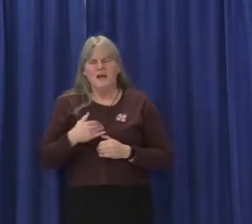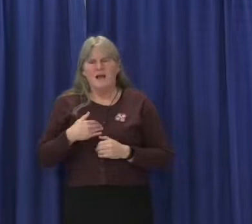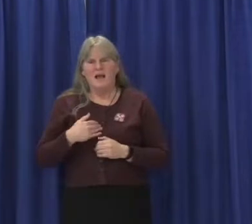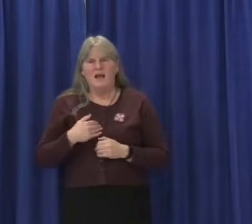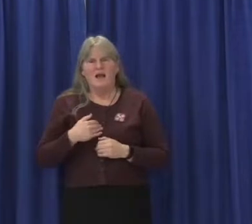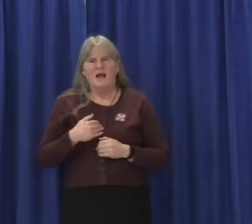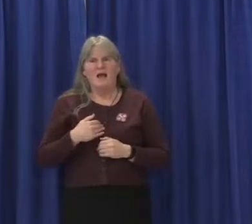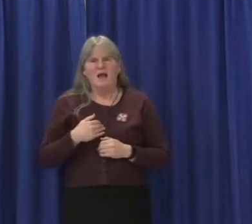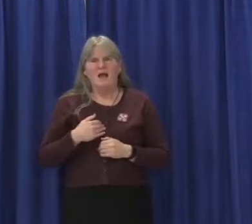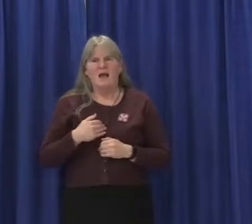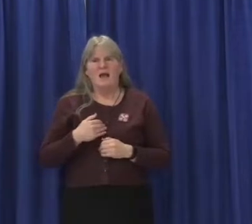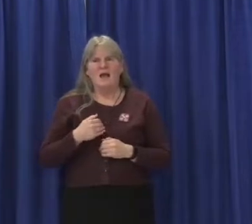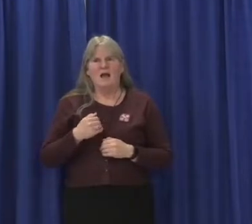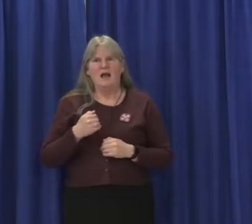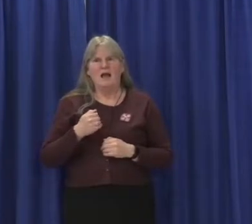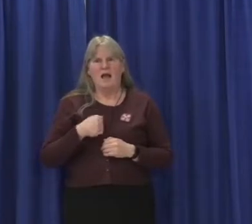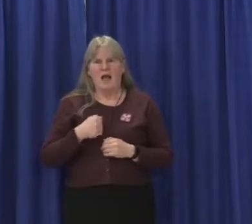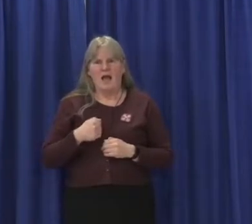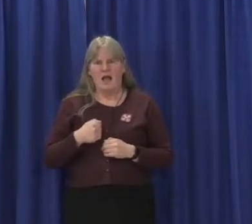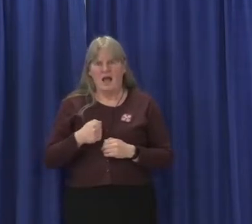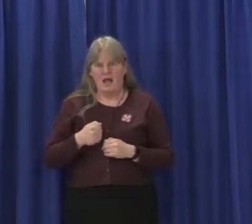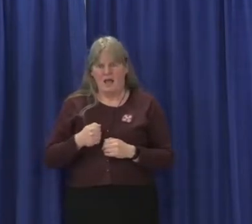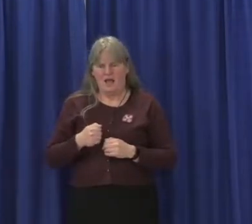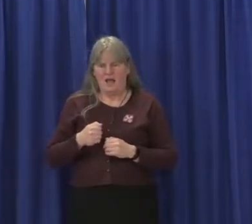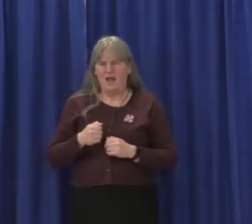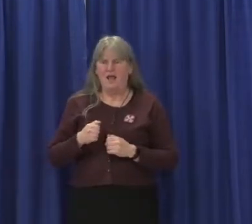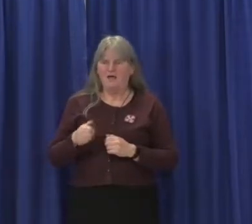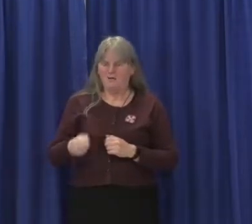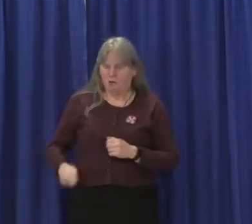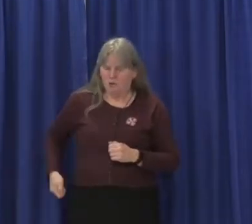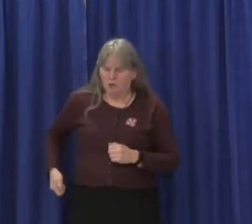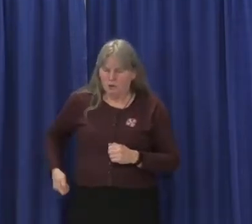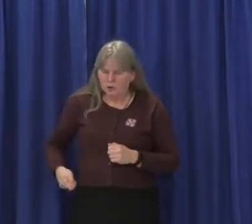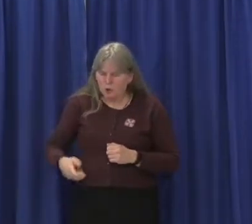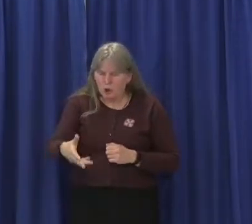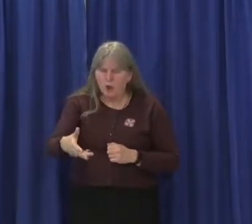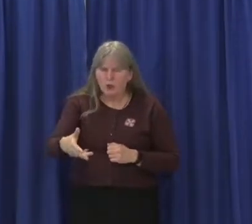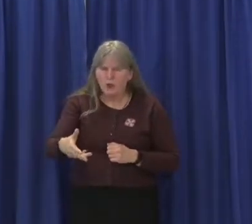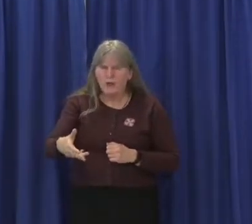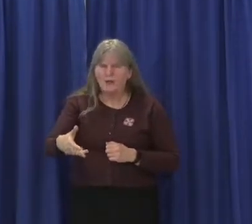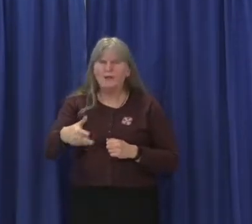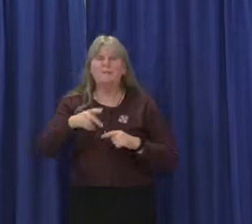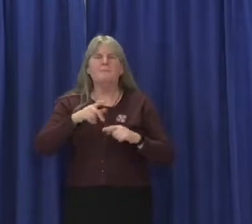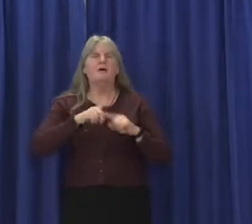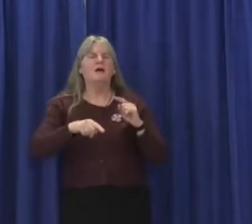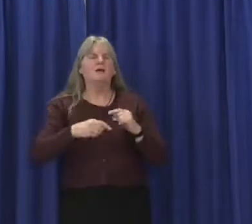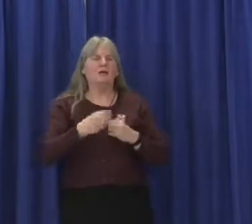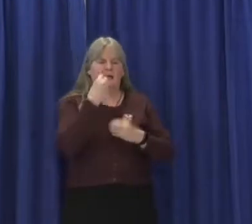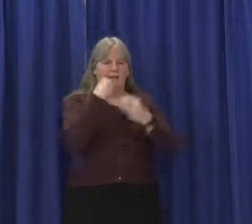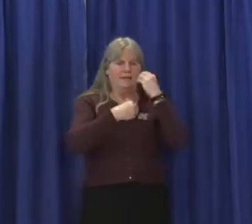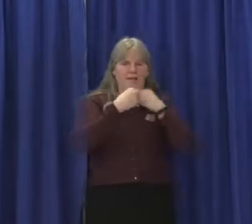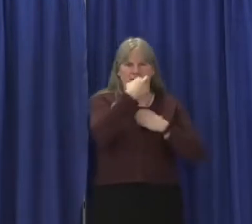households can practice together, yet they can go dining together afterwards. How do you explain that